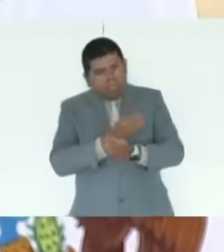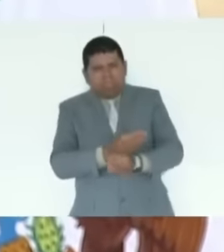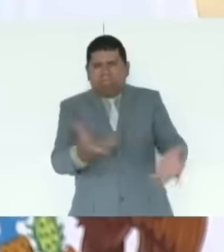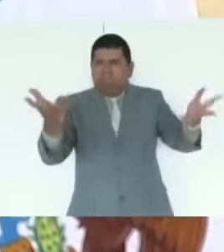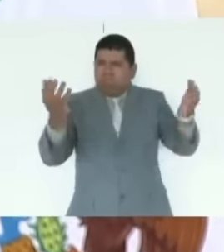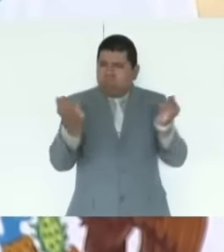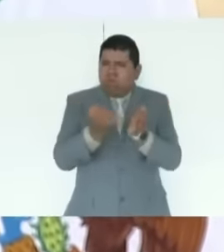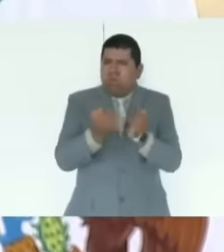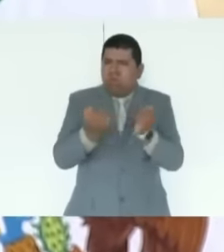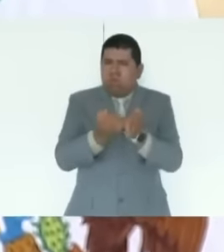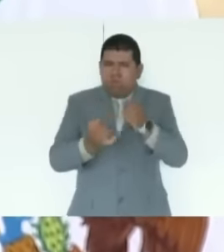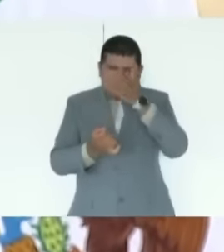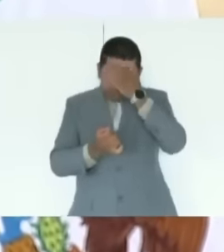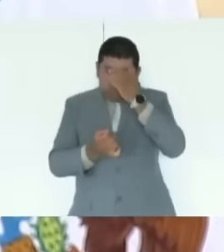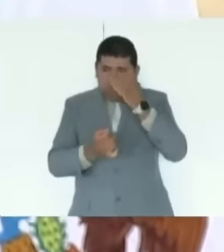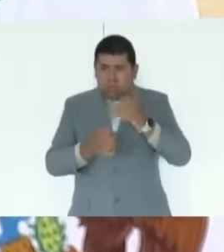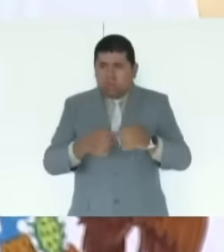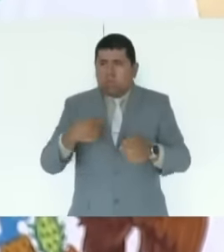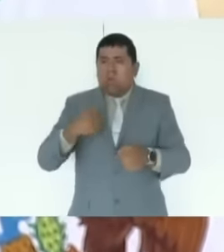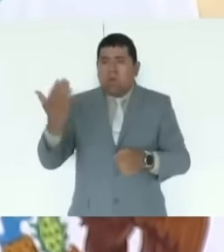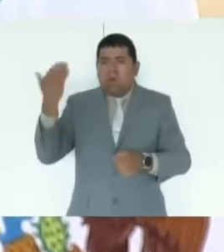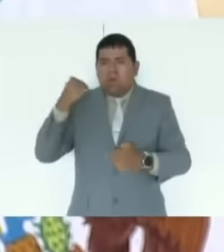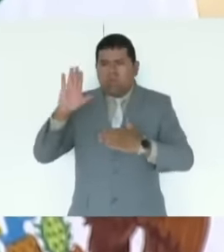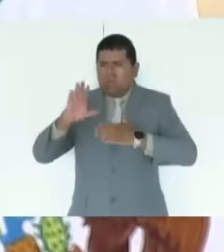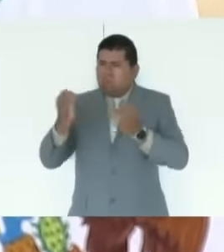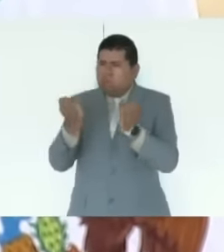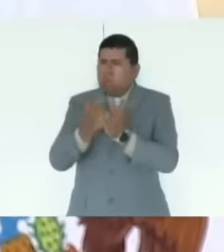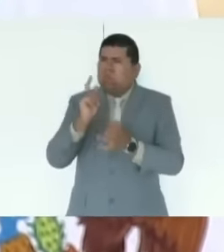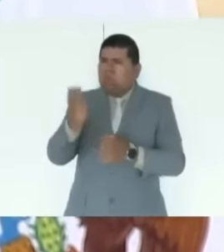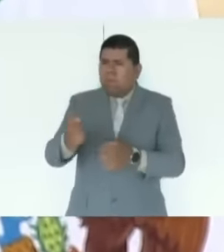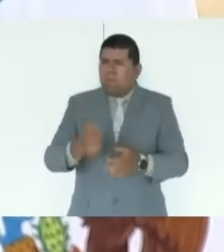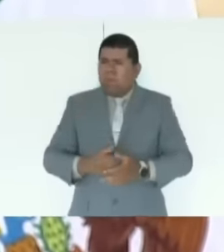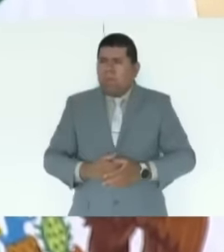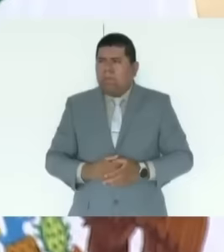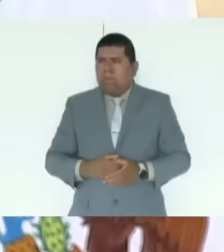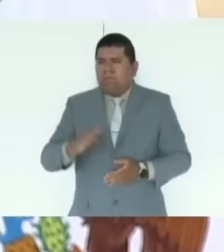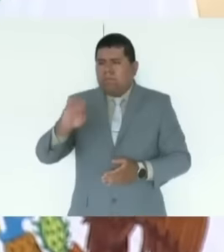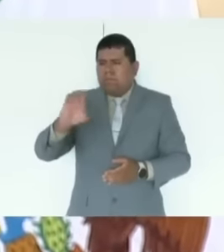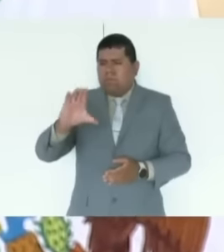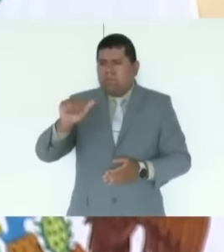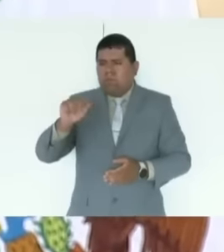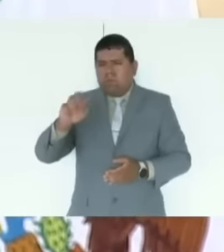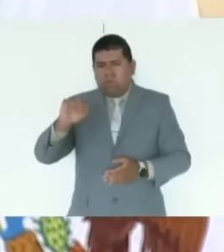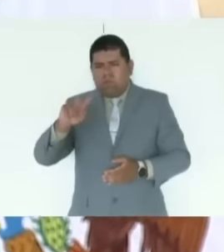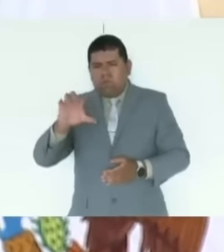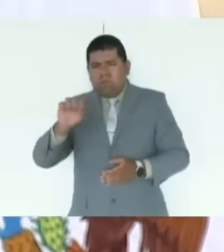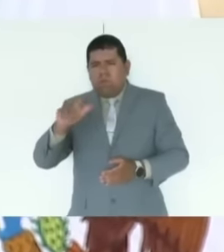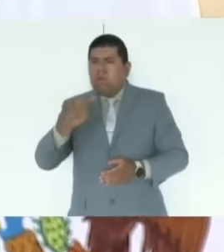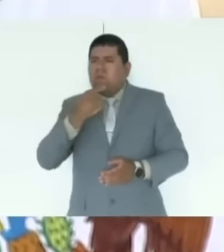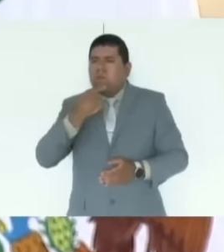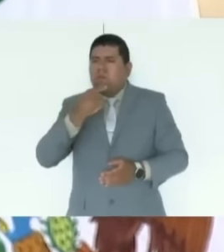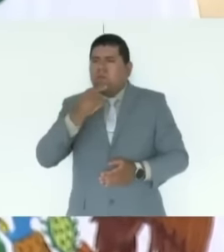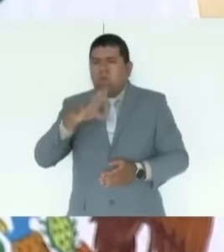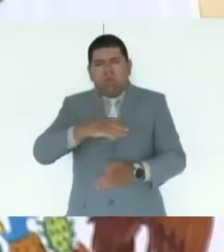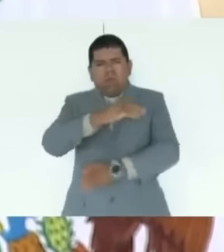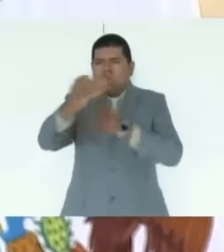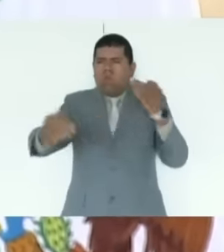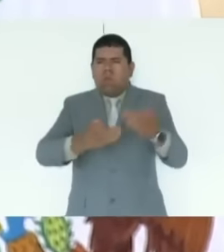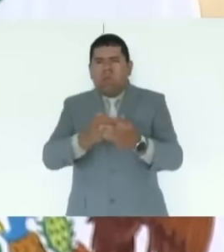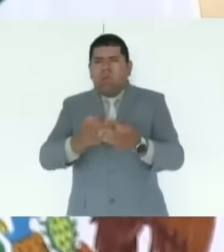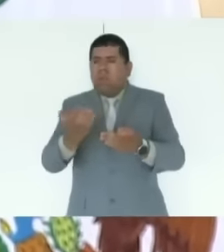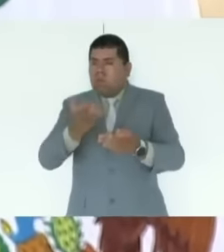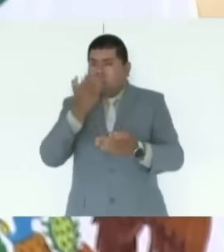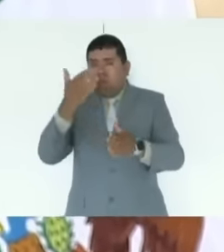how I committed to the universal scholarship to all boys and girls who go to basic education